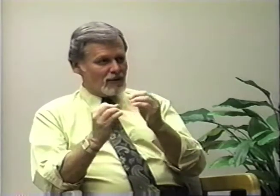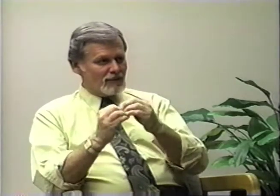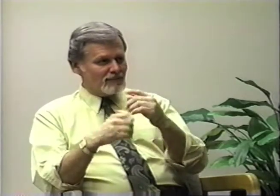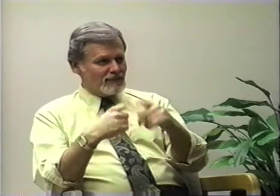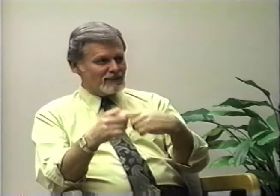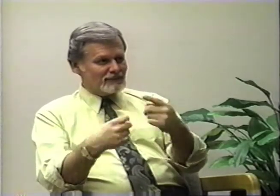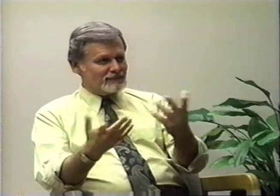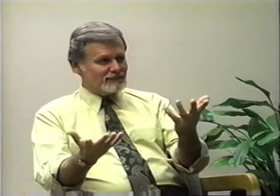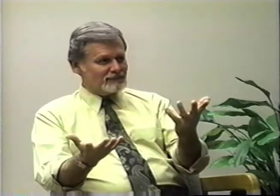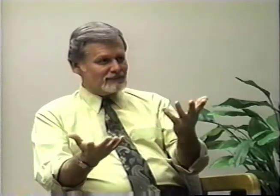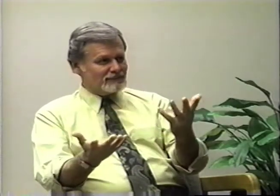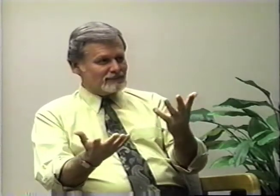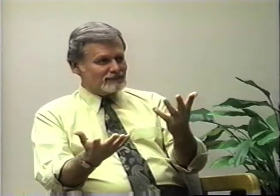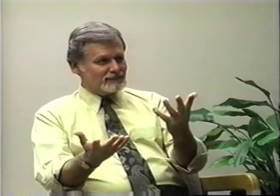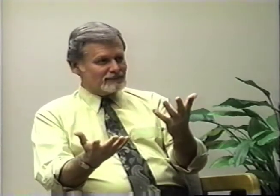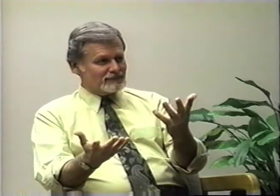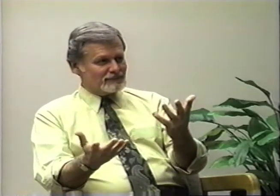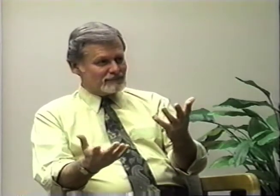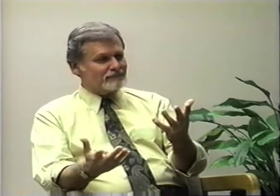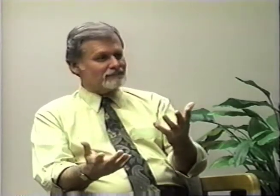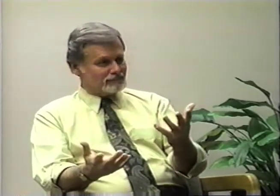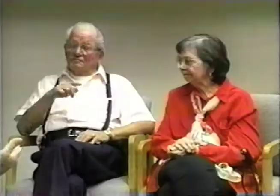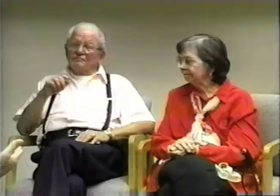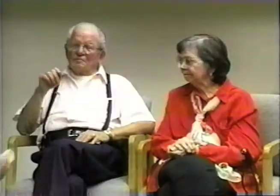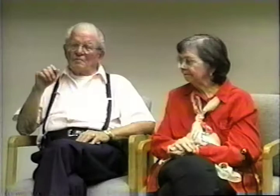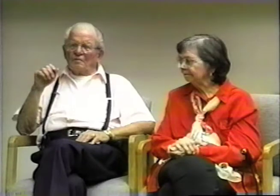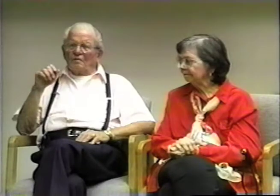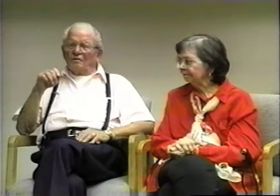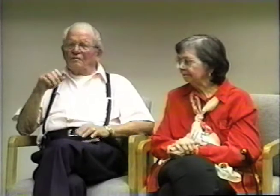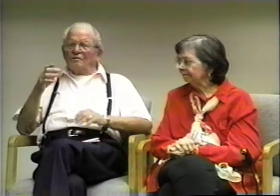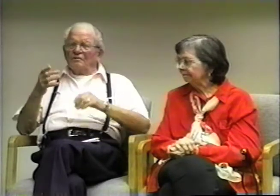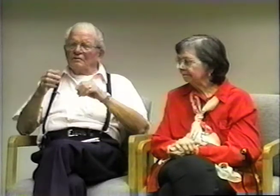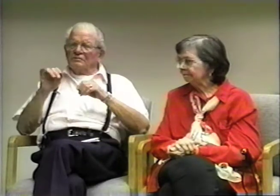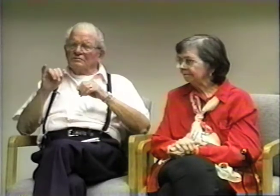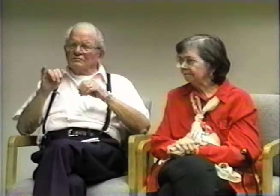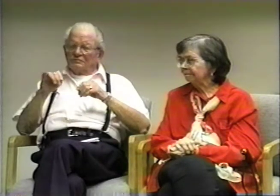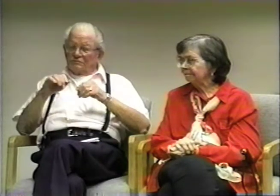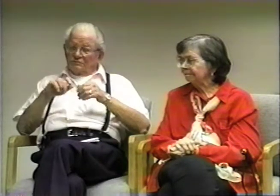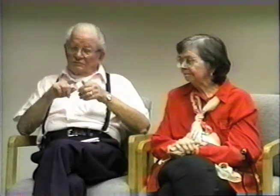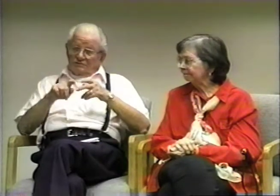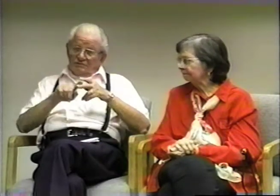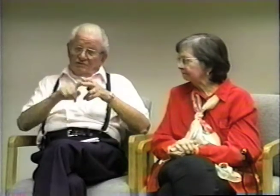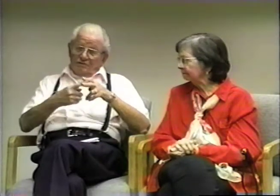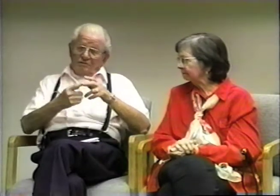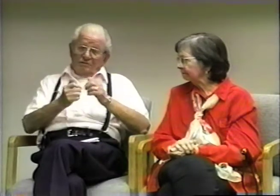Tell me more about that, Lloyd.